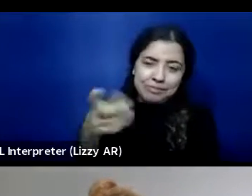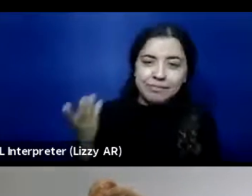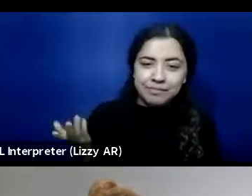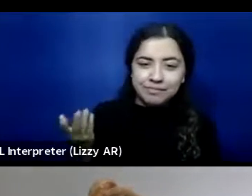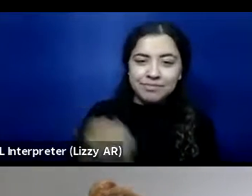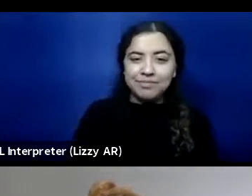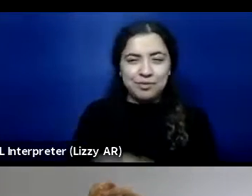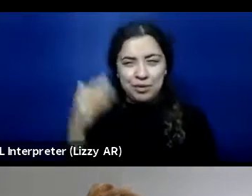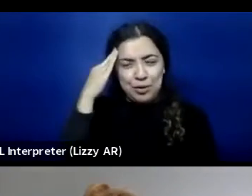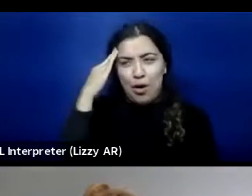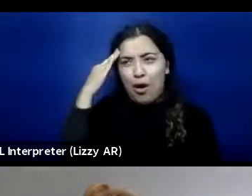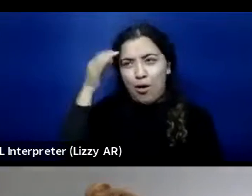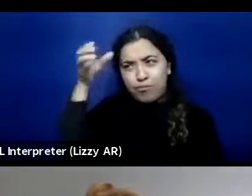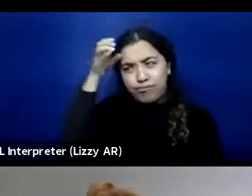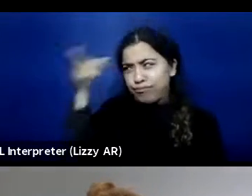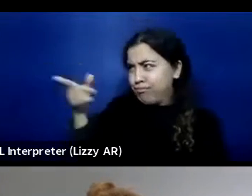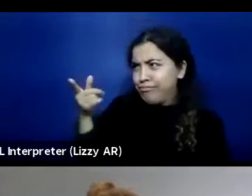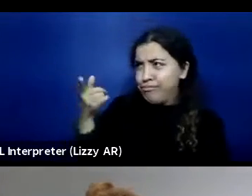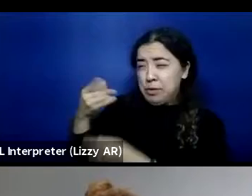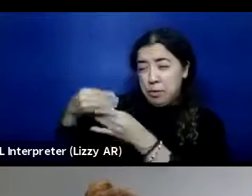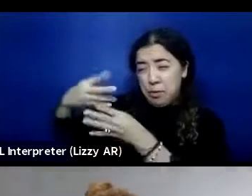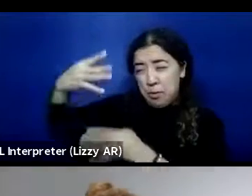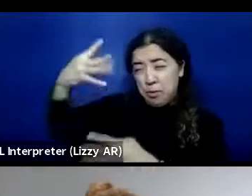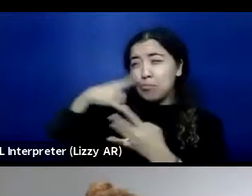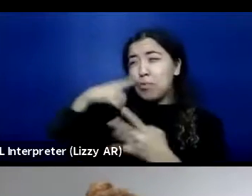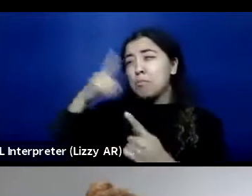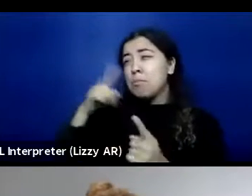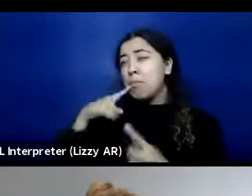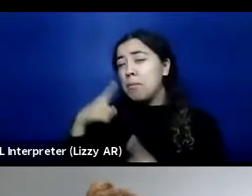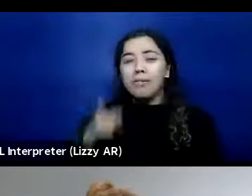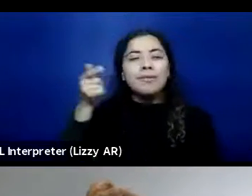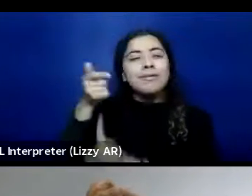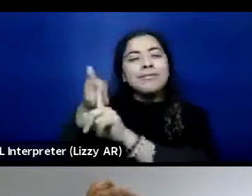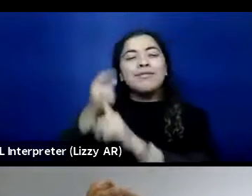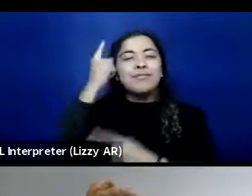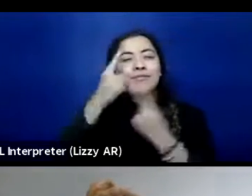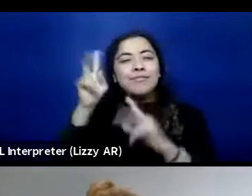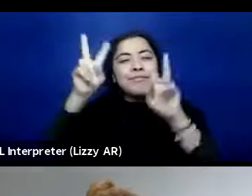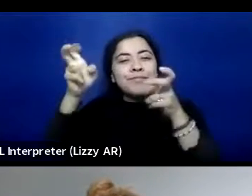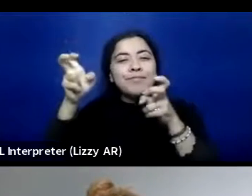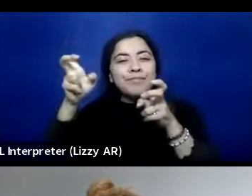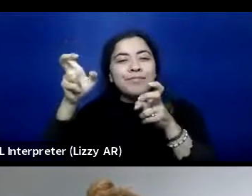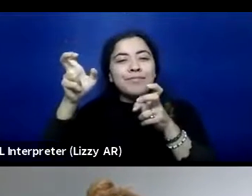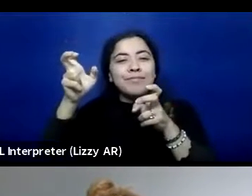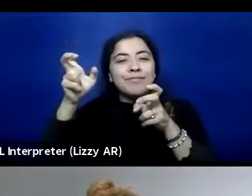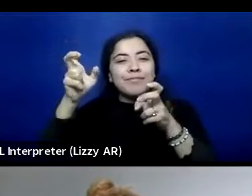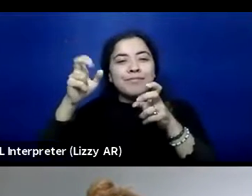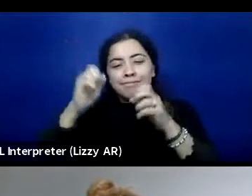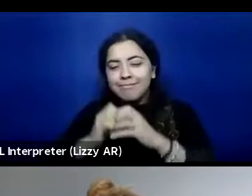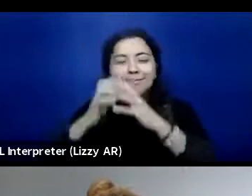except one phrase, that he is the father of internet. As I was preparing for this interview,